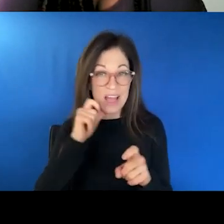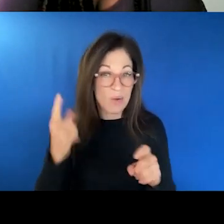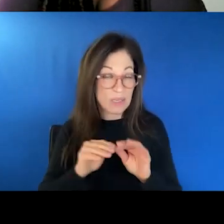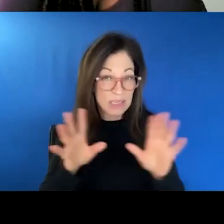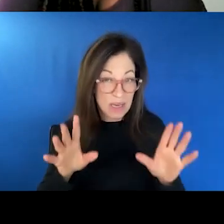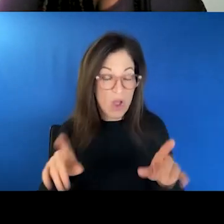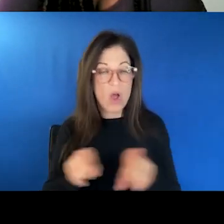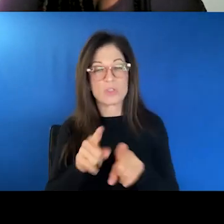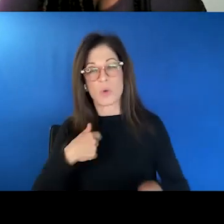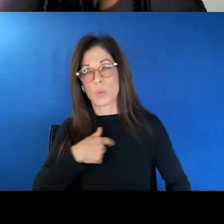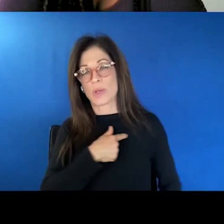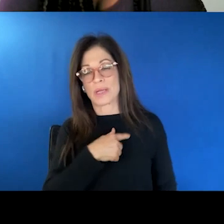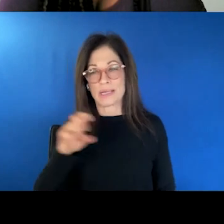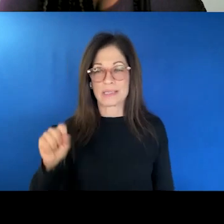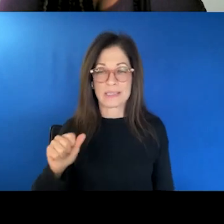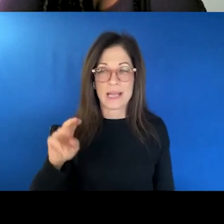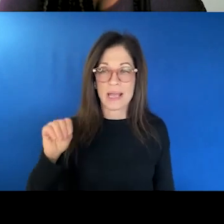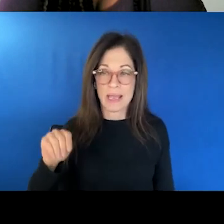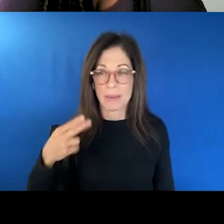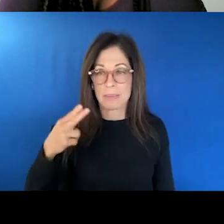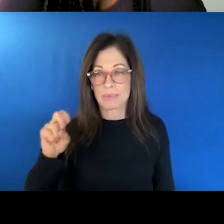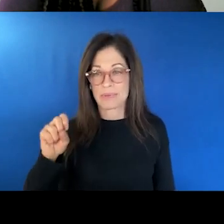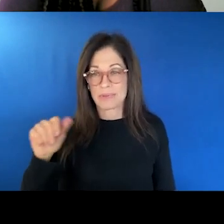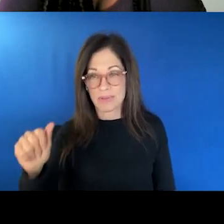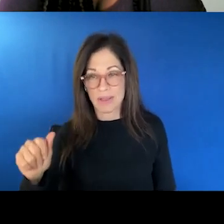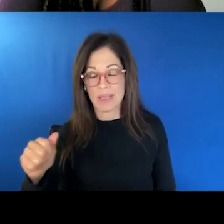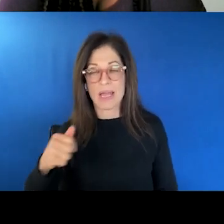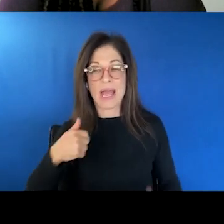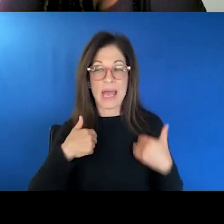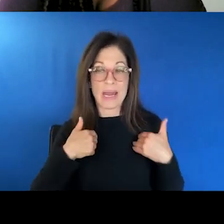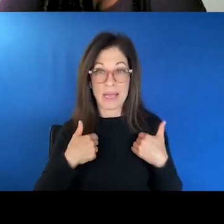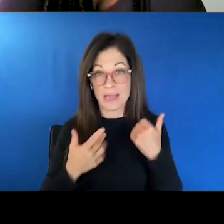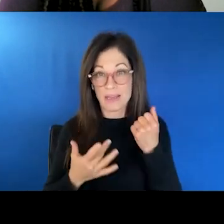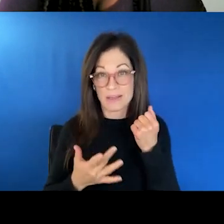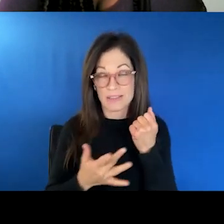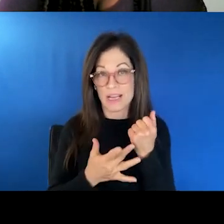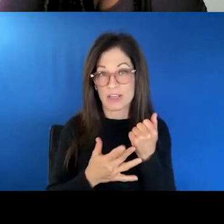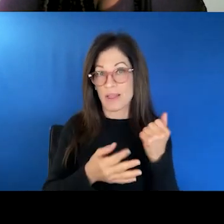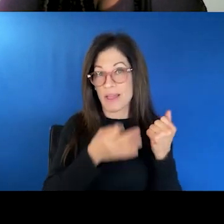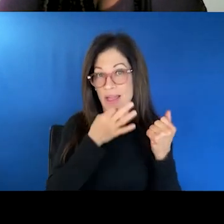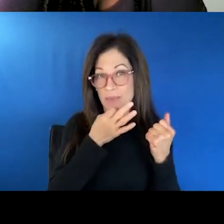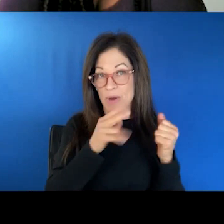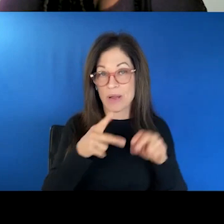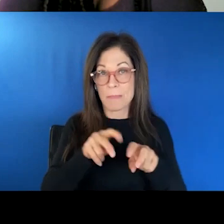HAVE A TECHNICAL EXPERT PANEL ON EXPANDING THE WORK FORCE AND THE